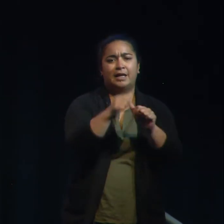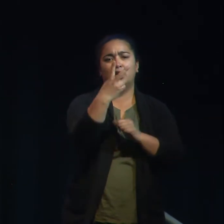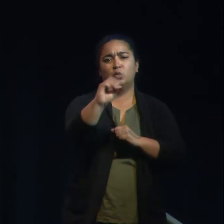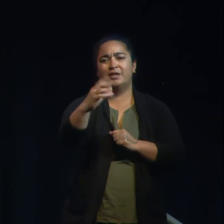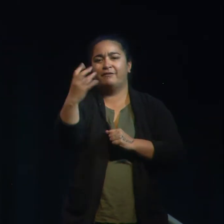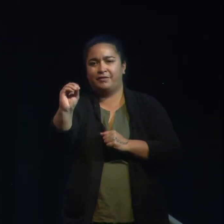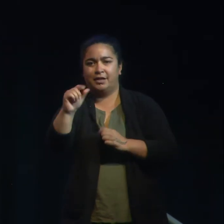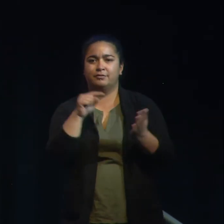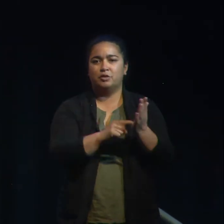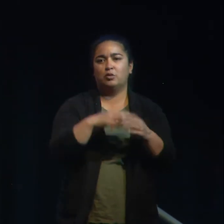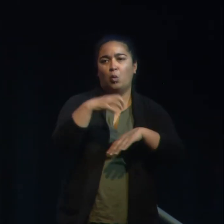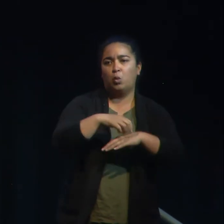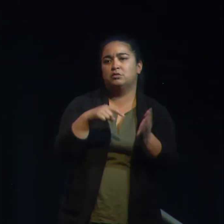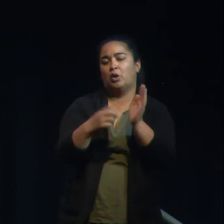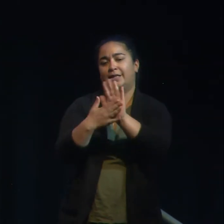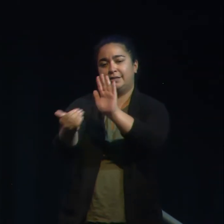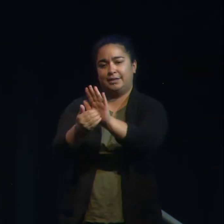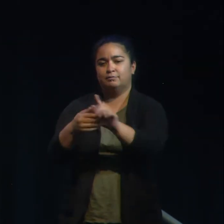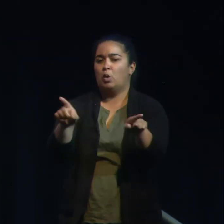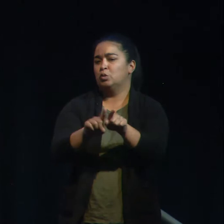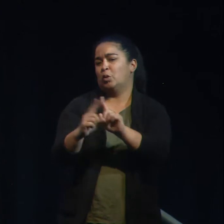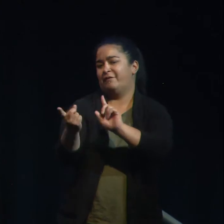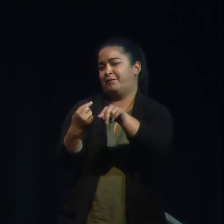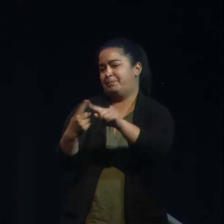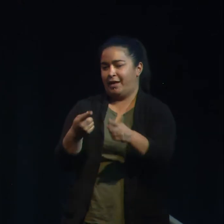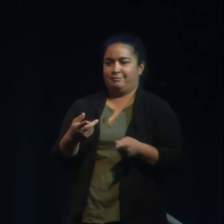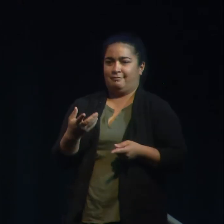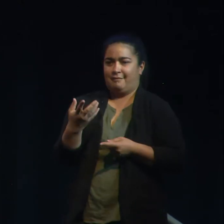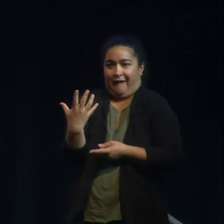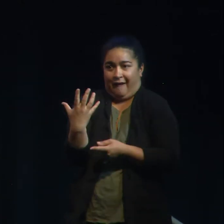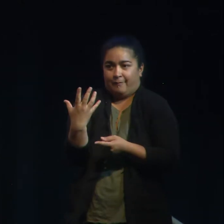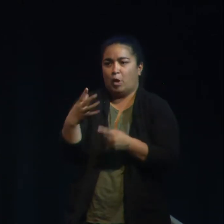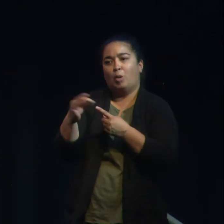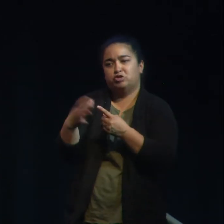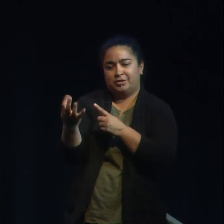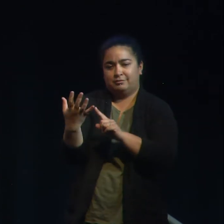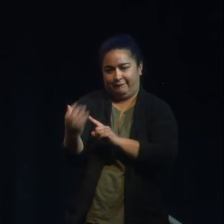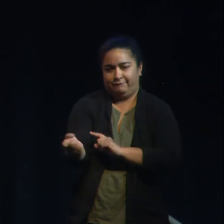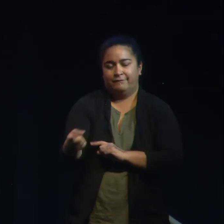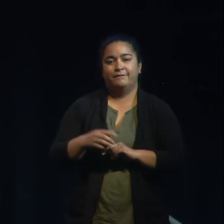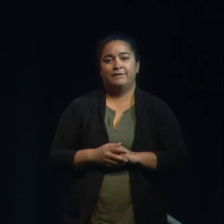and we have there an interactive feedback tool. So this is now the opportunity for other